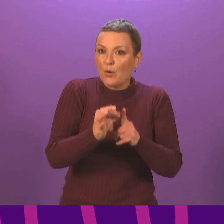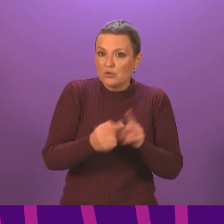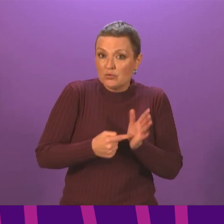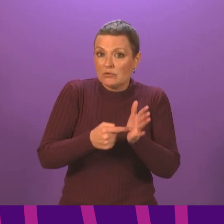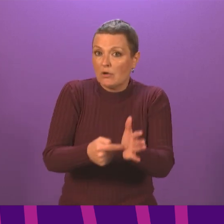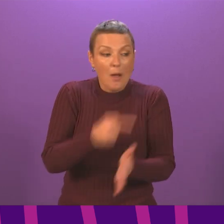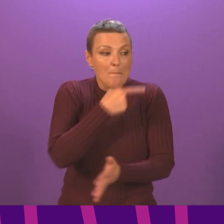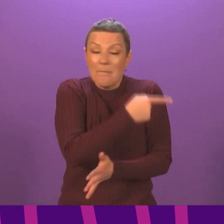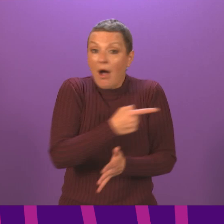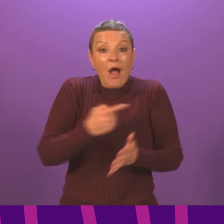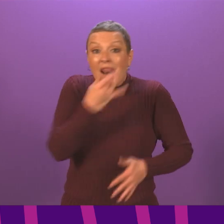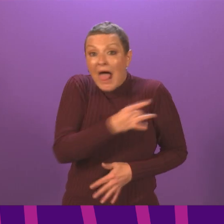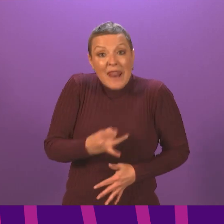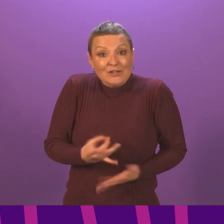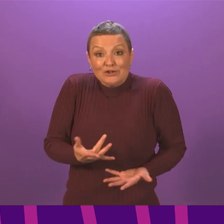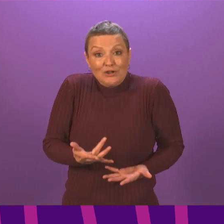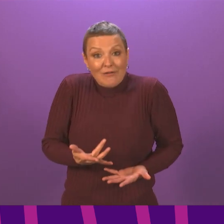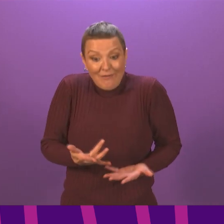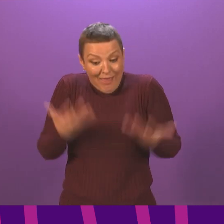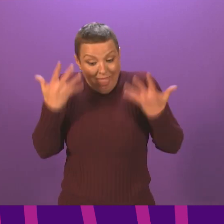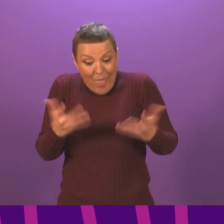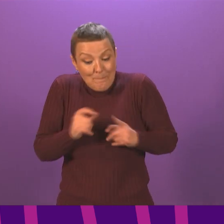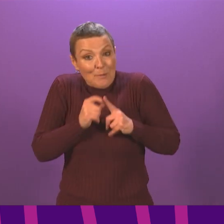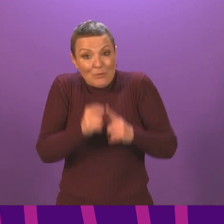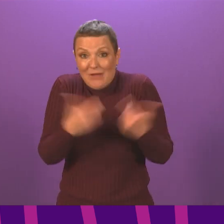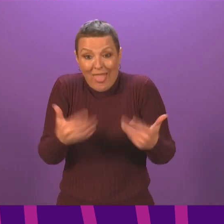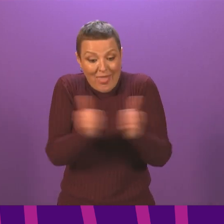its proposals, but at this point they are not finalised, so I am not going to announce